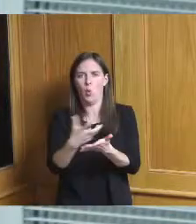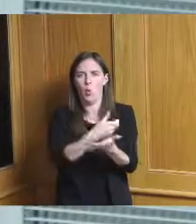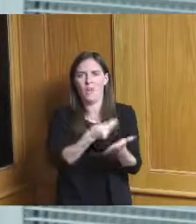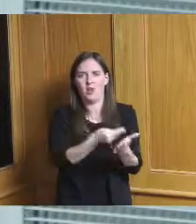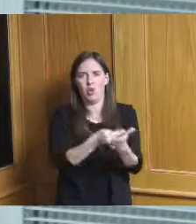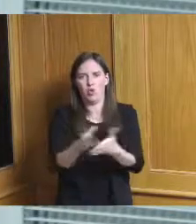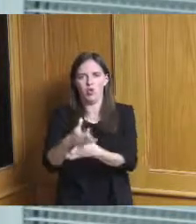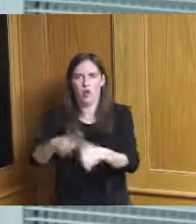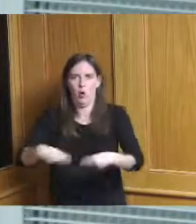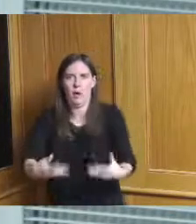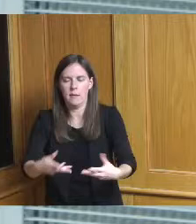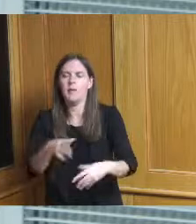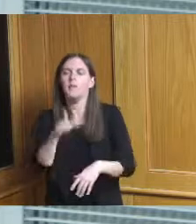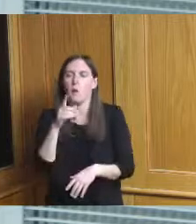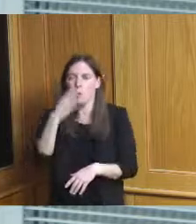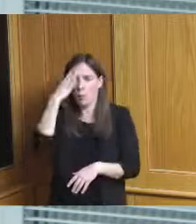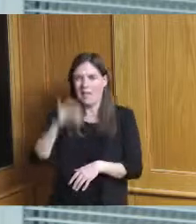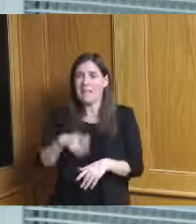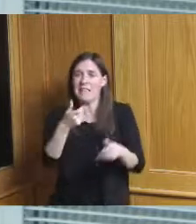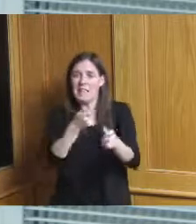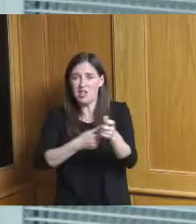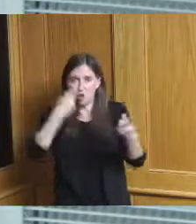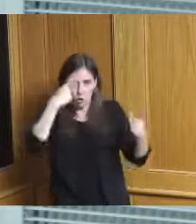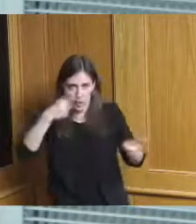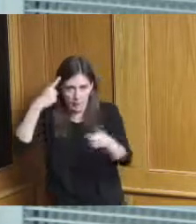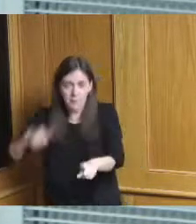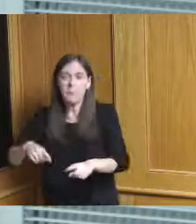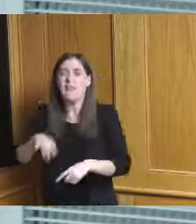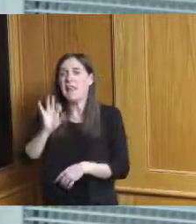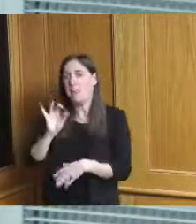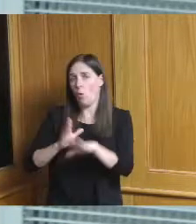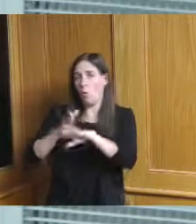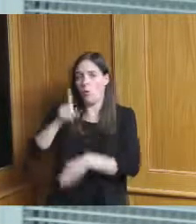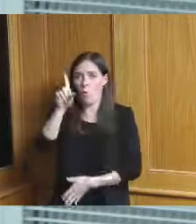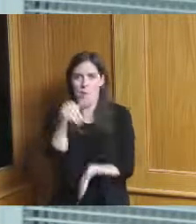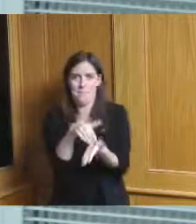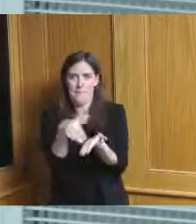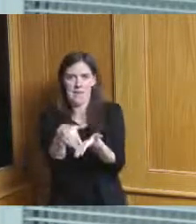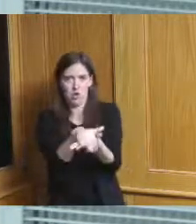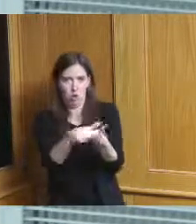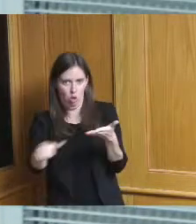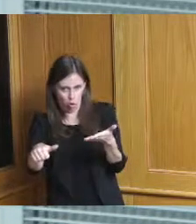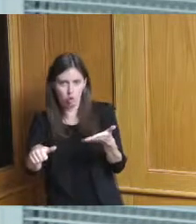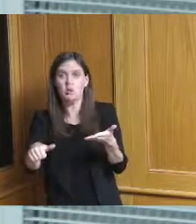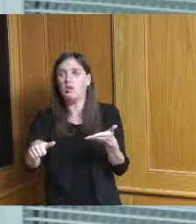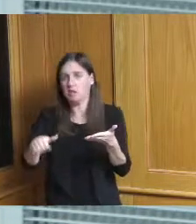each agreement the law states that if a more than a million dollars in payroll is created a company